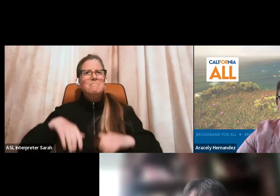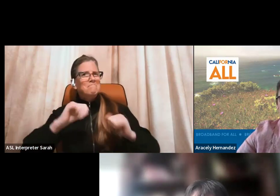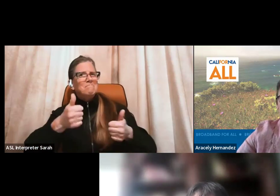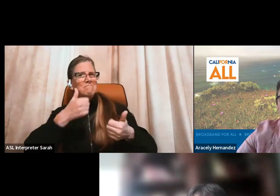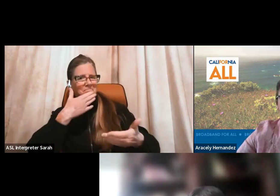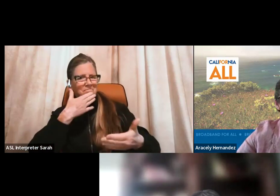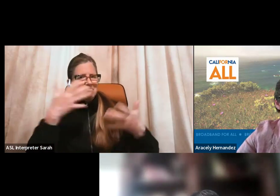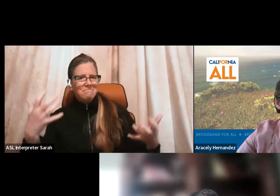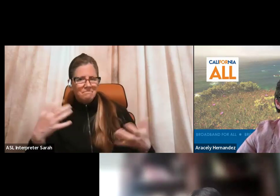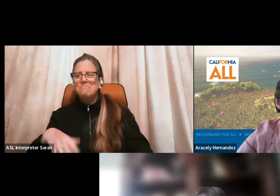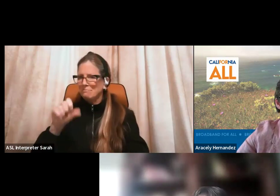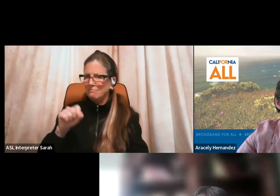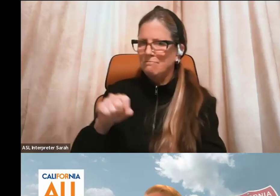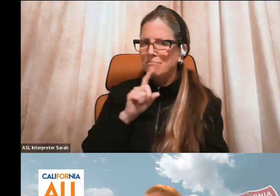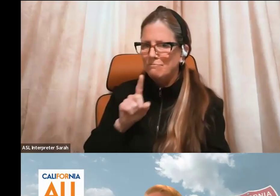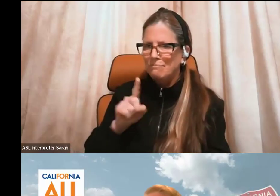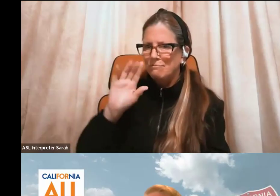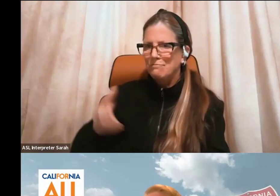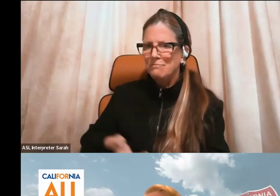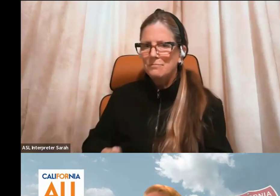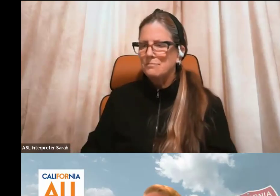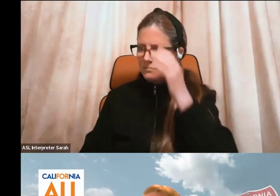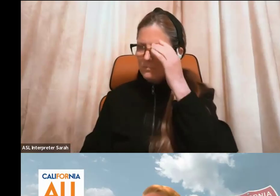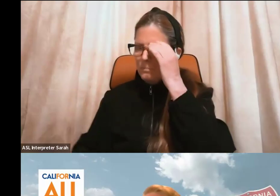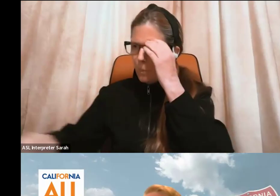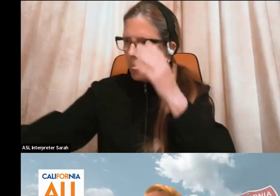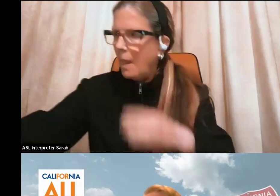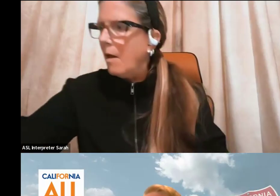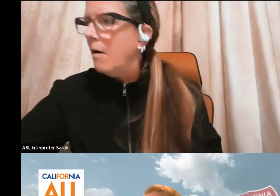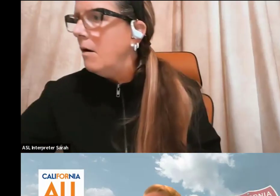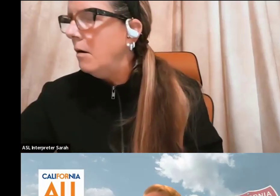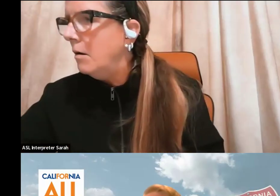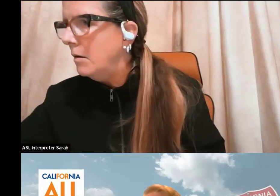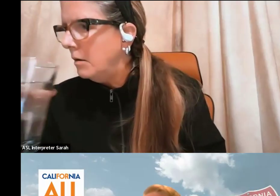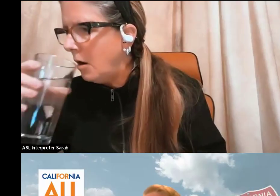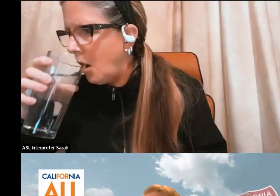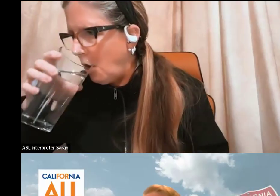No, you're welcome. Great, let's see here. I think